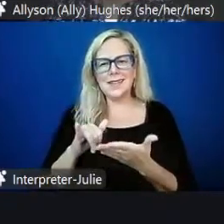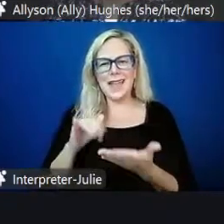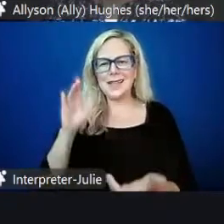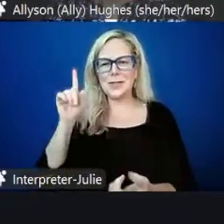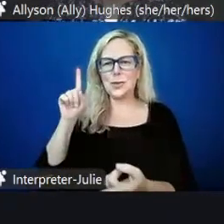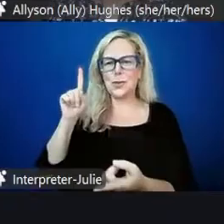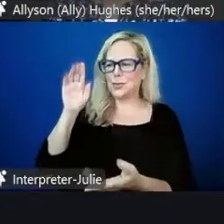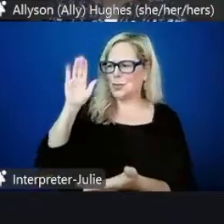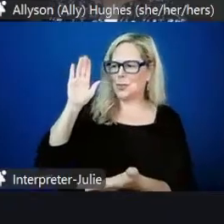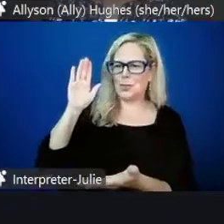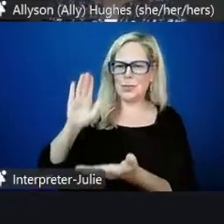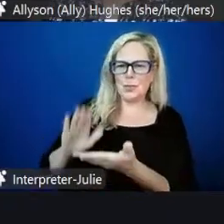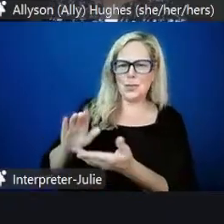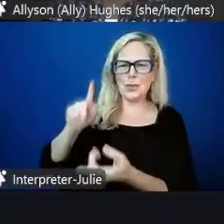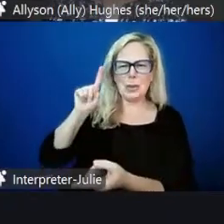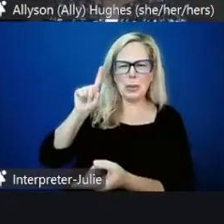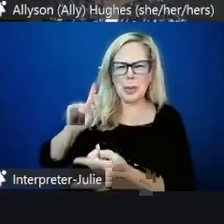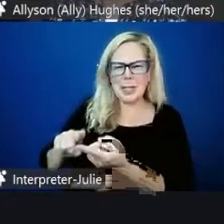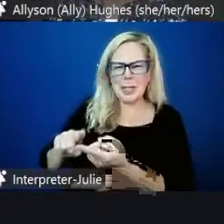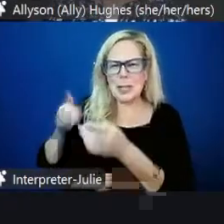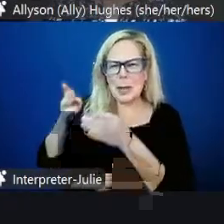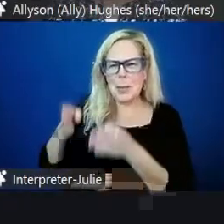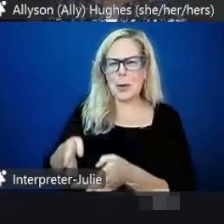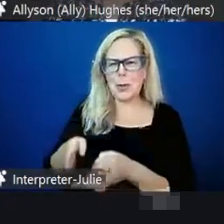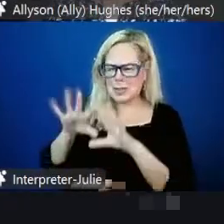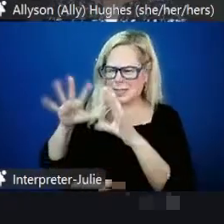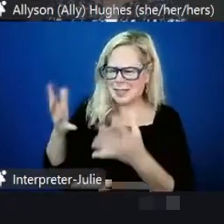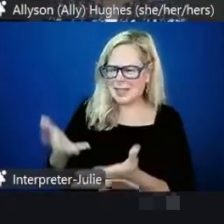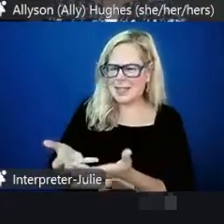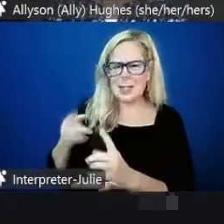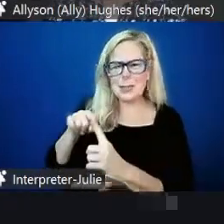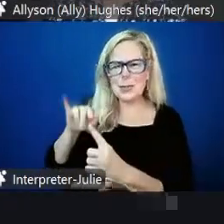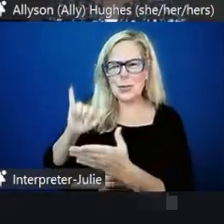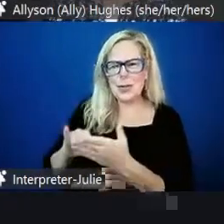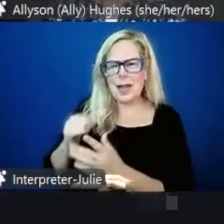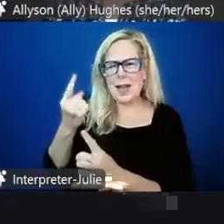bodily and mental experiences to those things can be harmful.